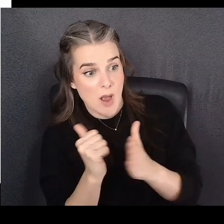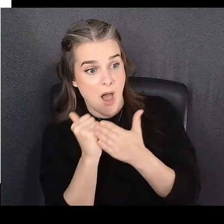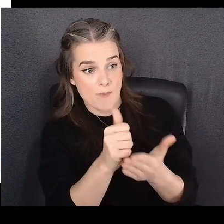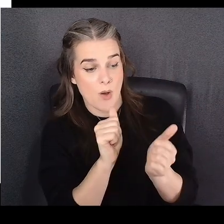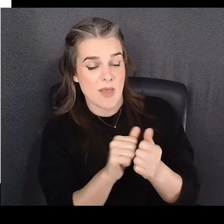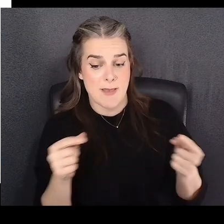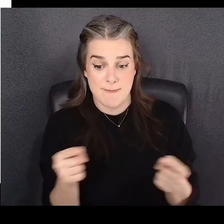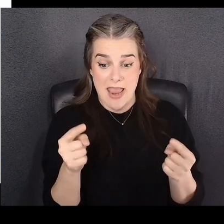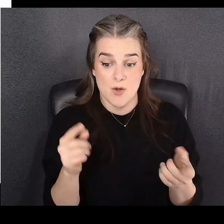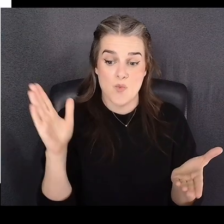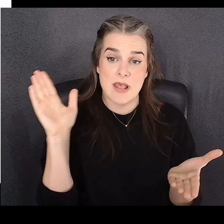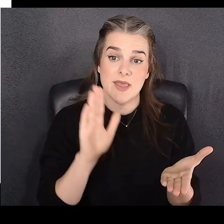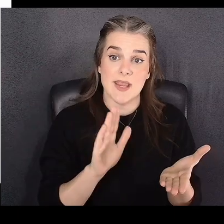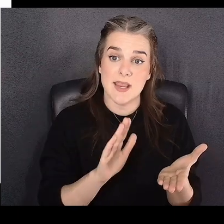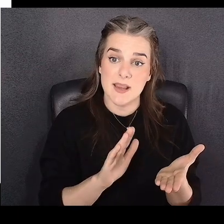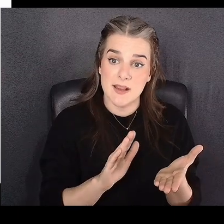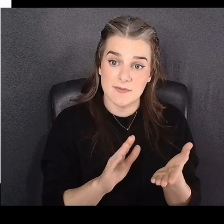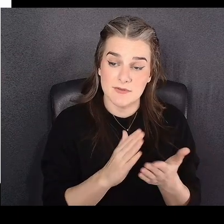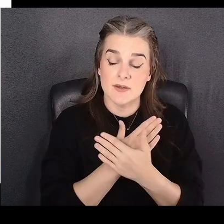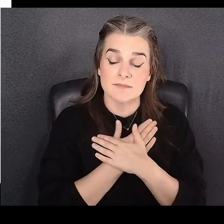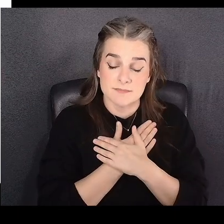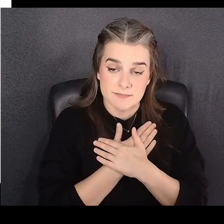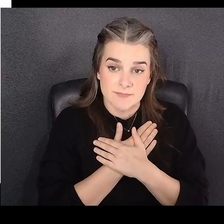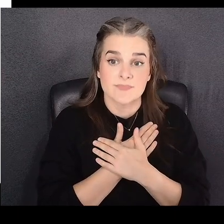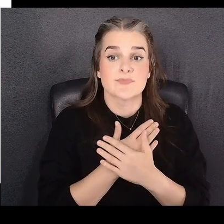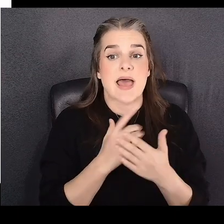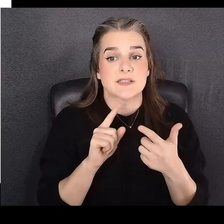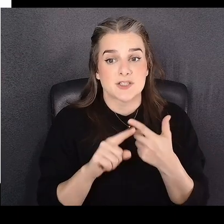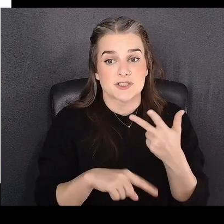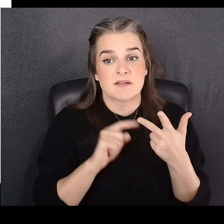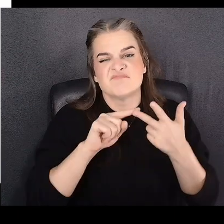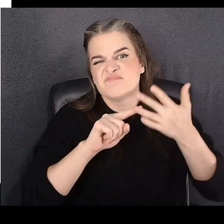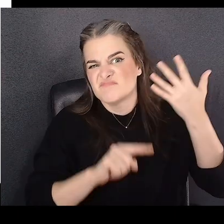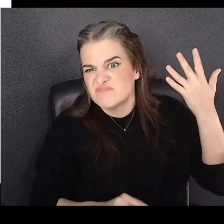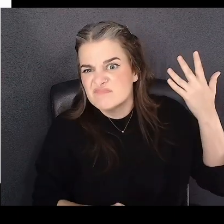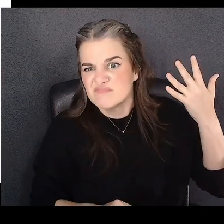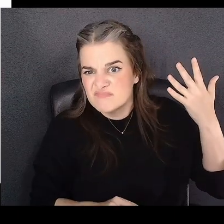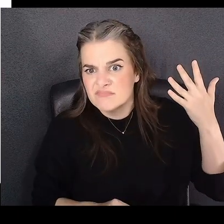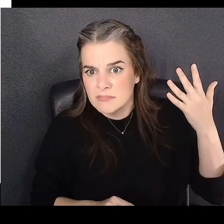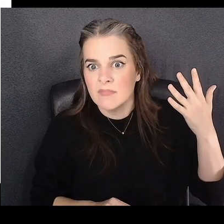through relaxation and music and things like that. They can really leverage technology